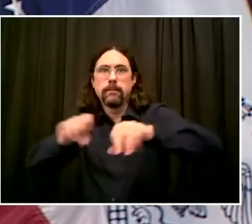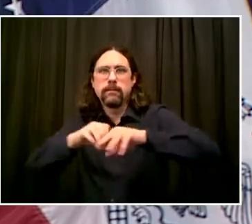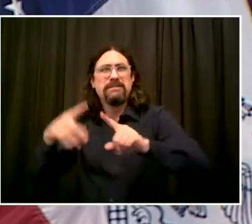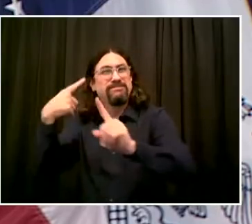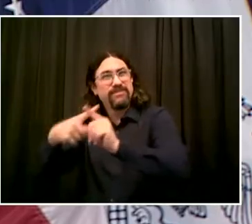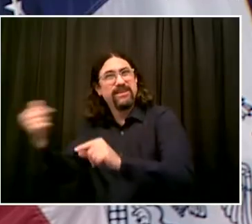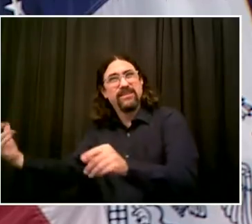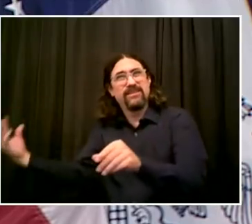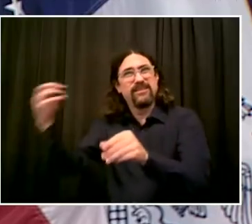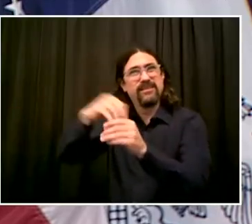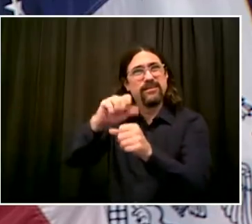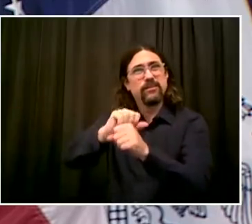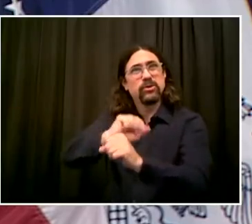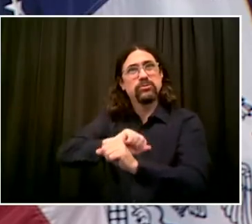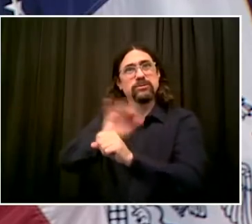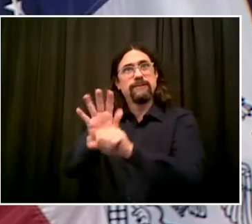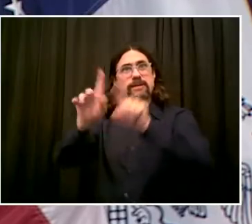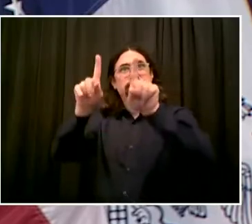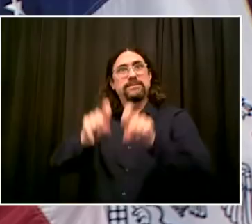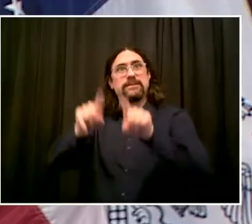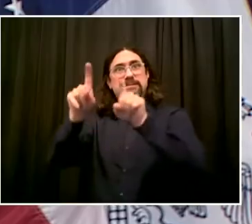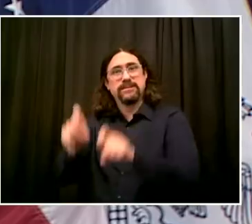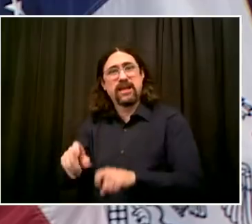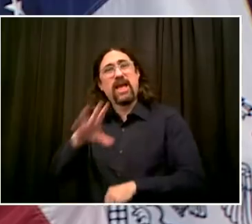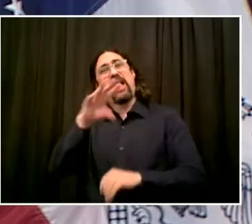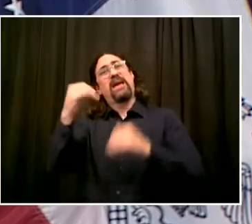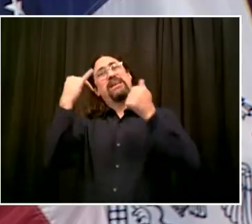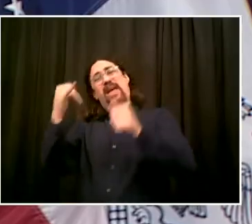AND L AL ADDITIONAL